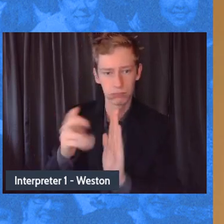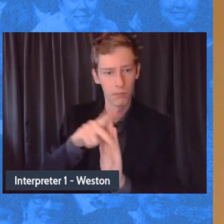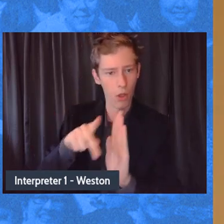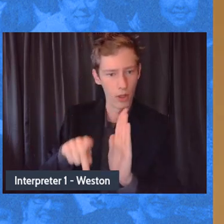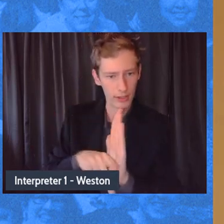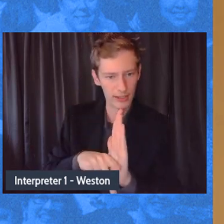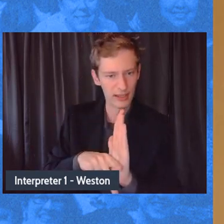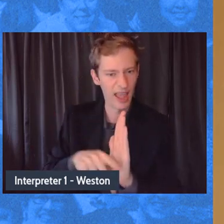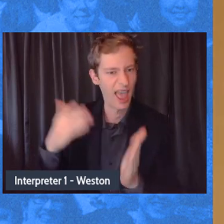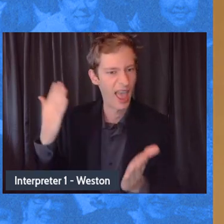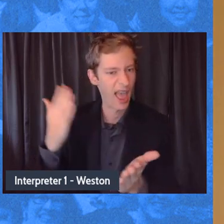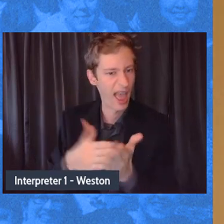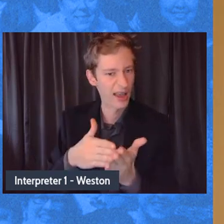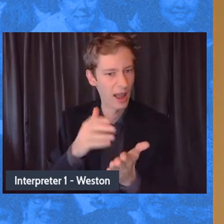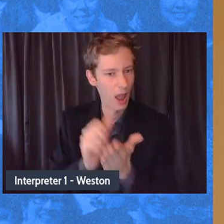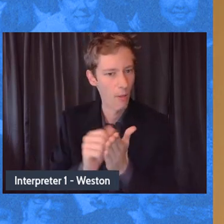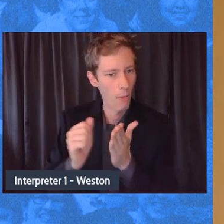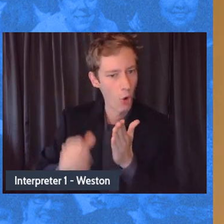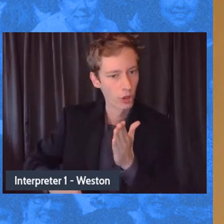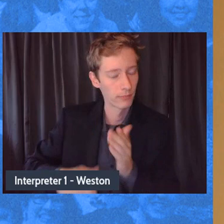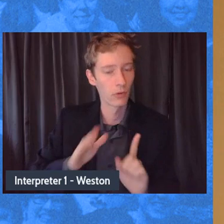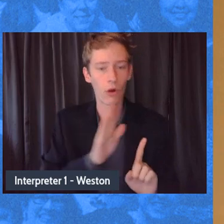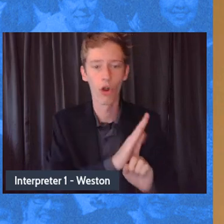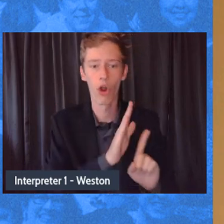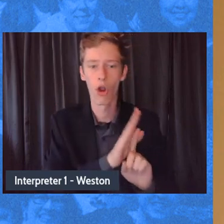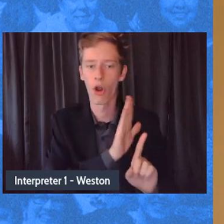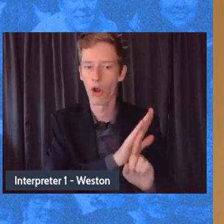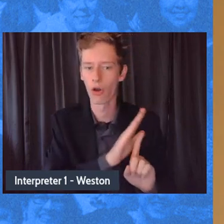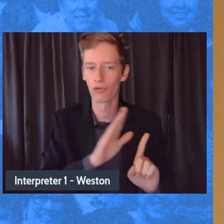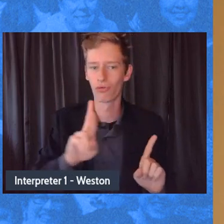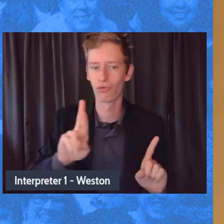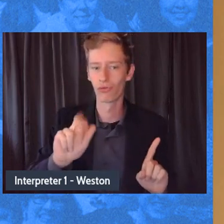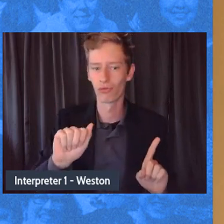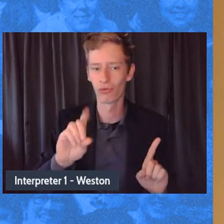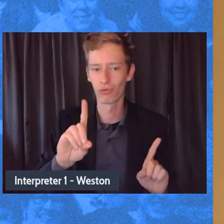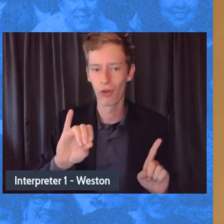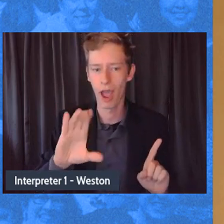She and her radical Republicans across the nation. I have to say this to you,